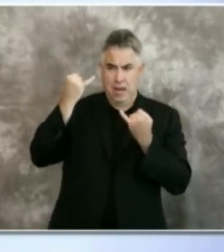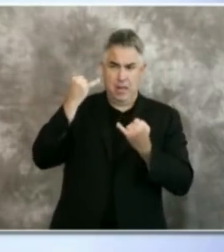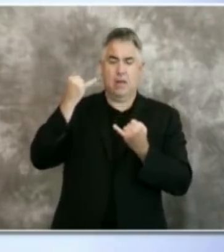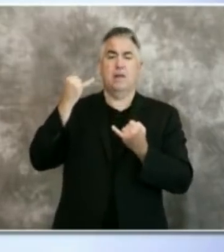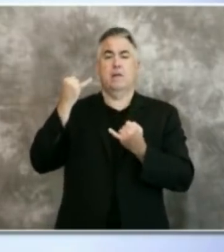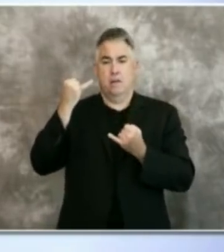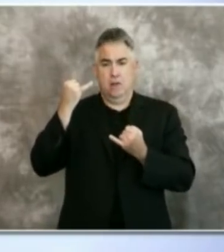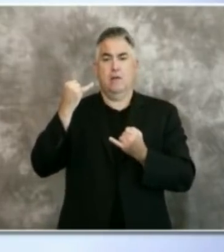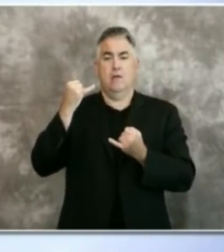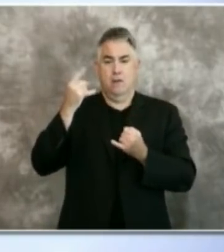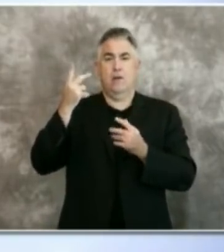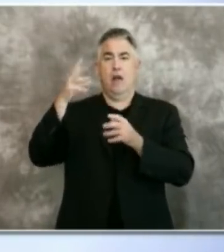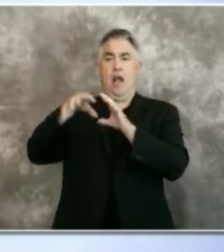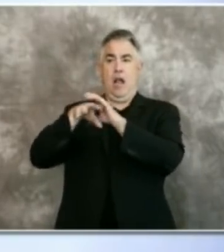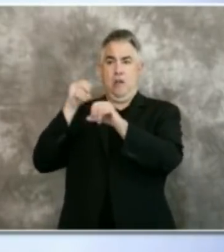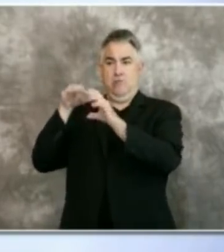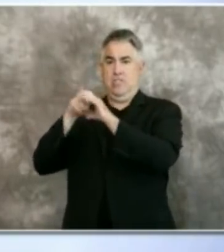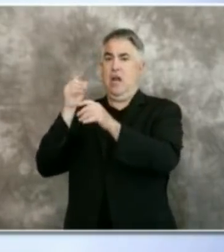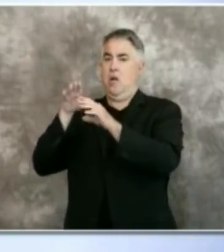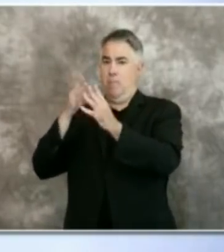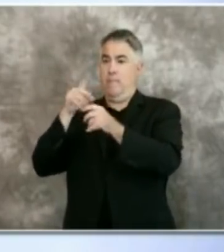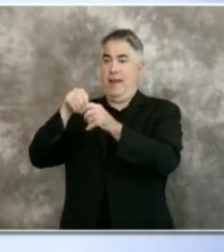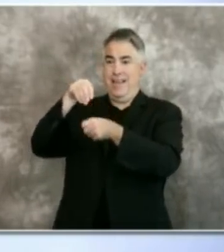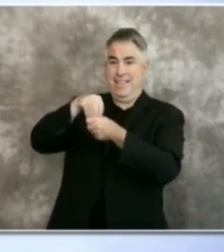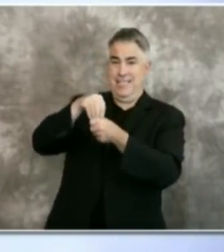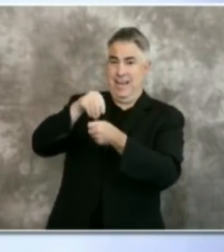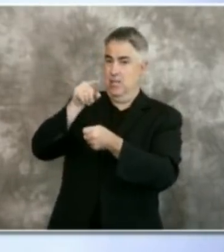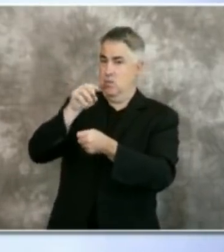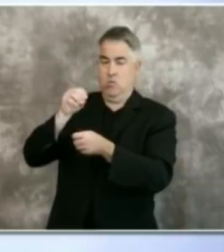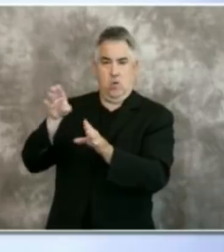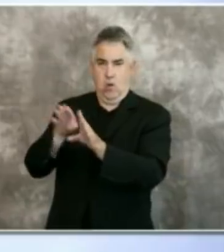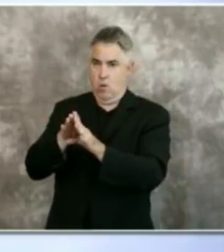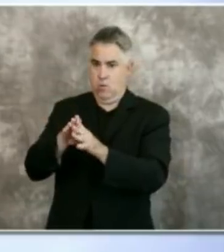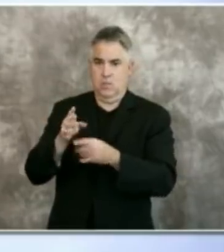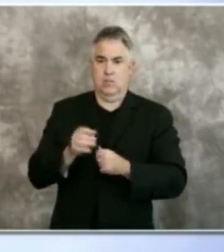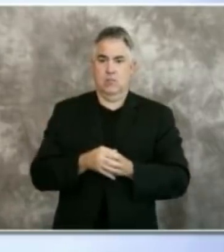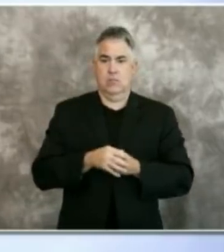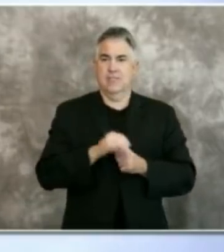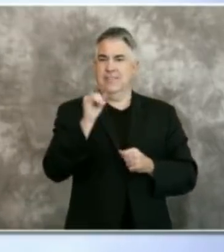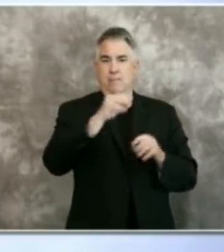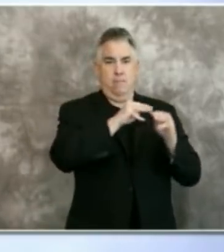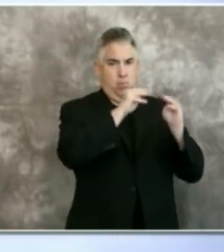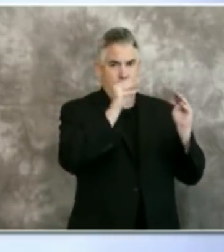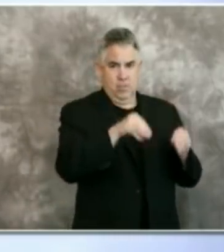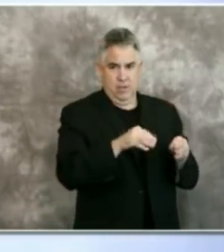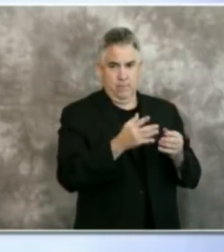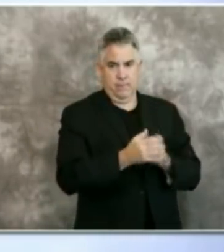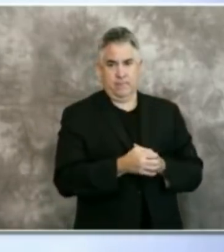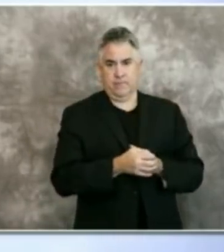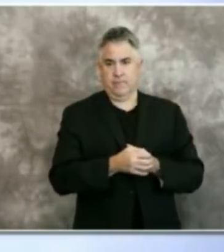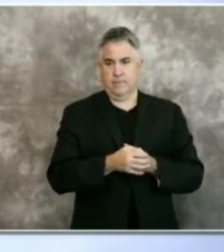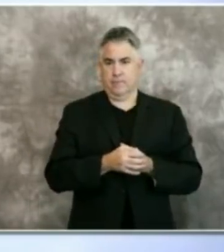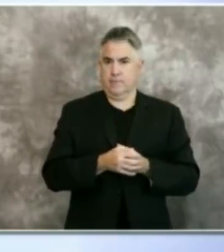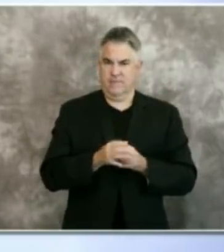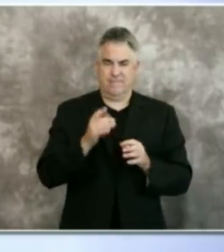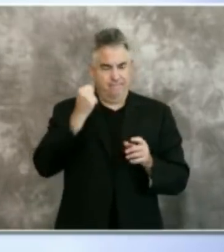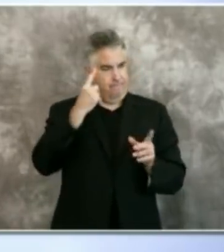DOING THAT I THINK THIS WILL HAVE A VERY MINIMAL IMPACT ON WHAT THEY'RE DOING. INDOOR MUSEUM MUST CLOSE IN TO WORK